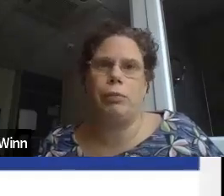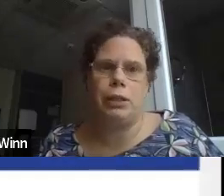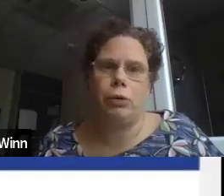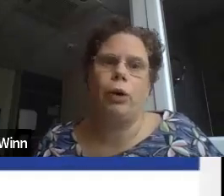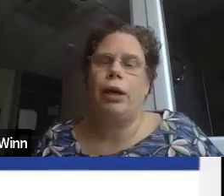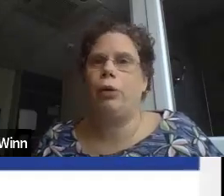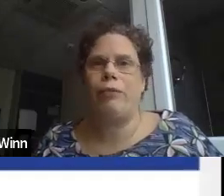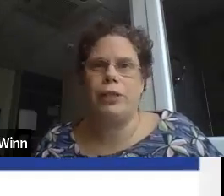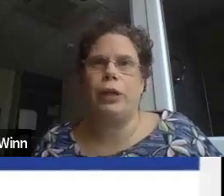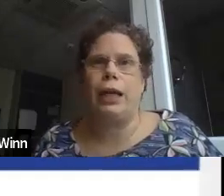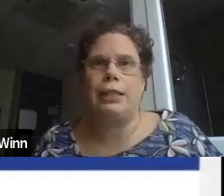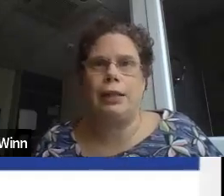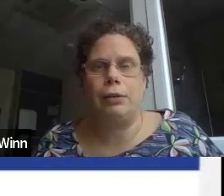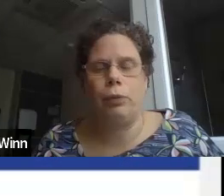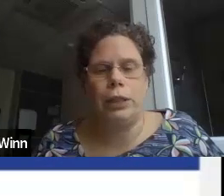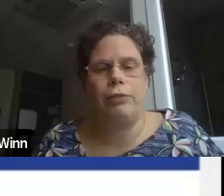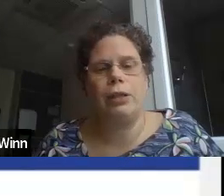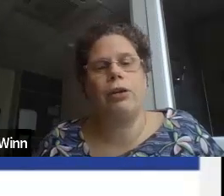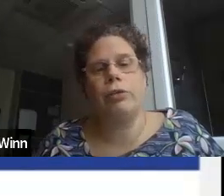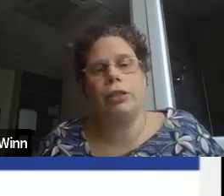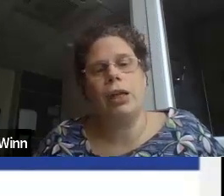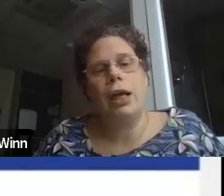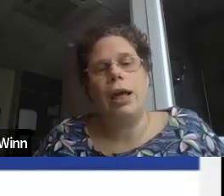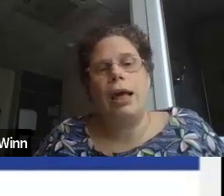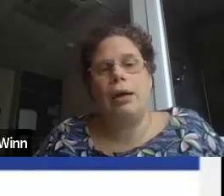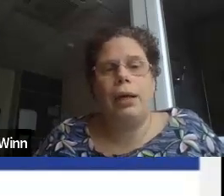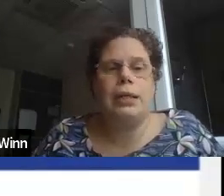therapists or whoever's looking at it, whatever's current.